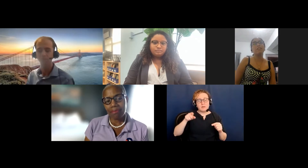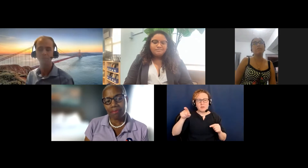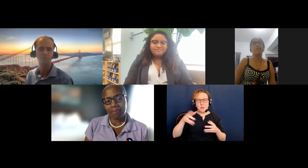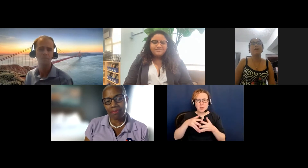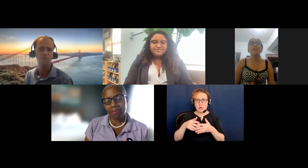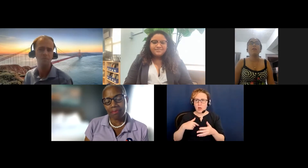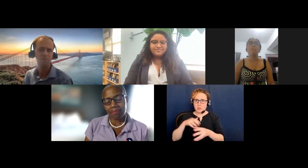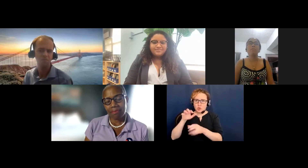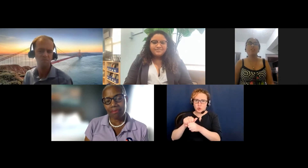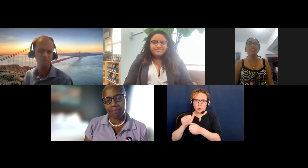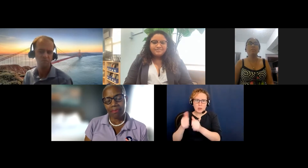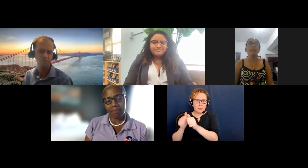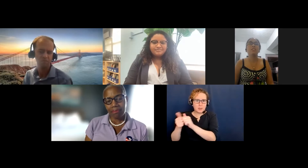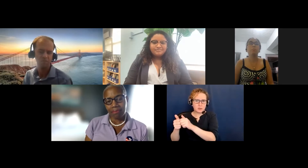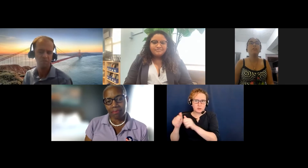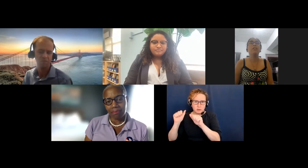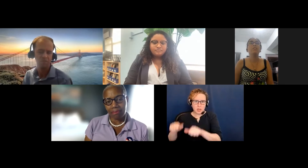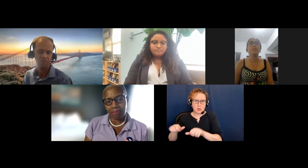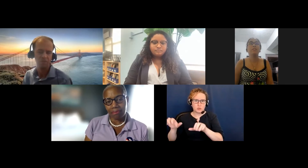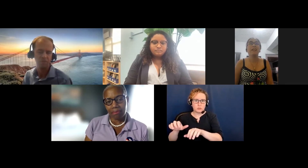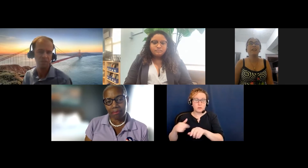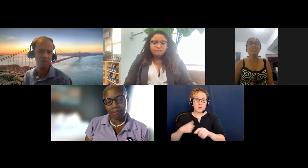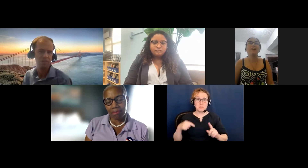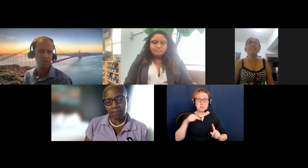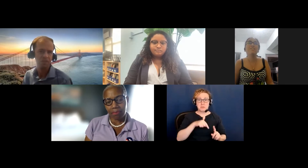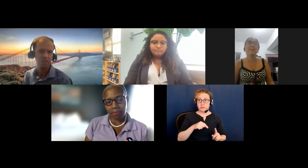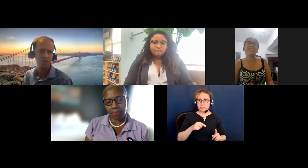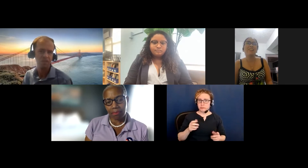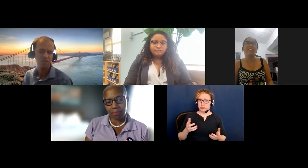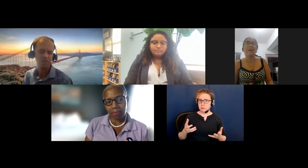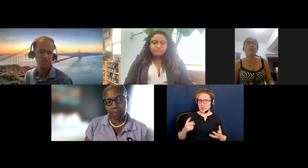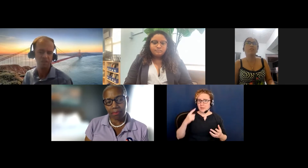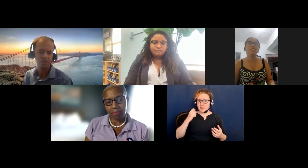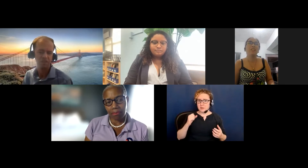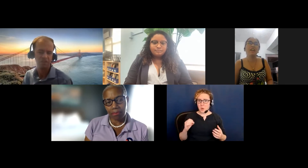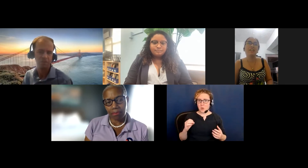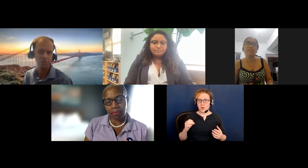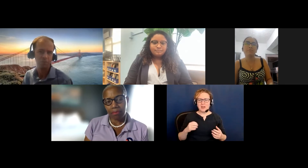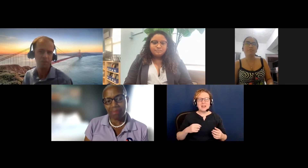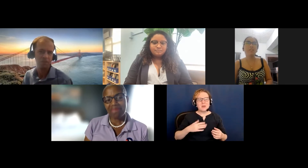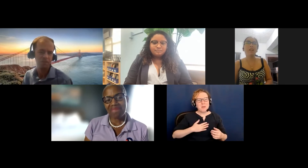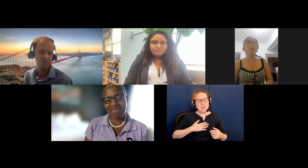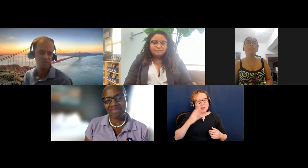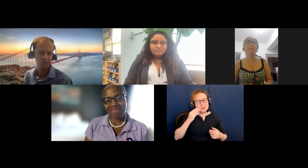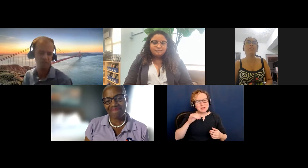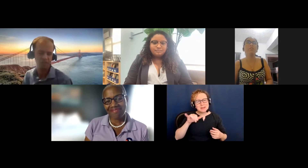I feel my experience was like Doris, but backwards. I feel that we need to change